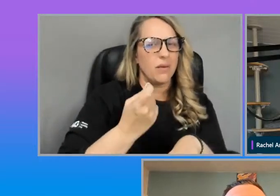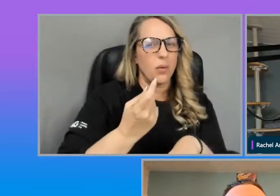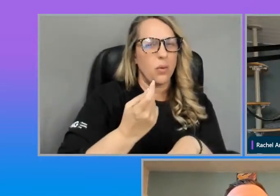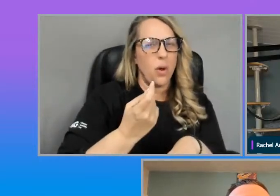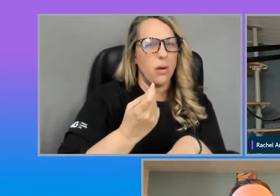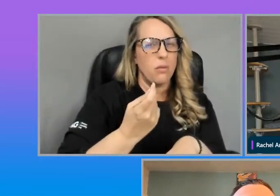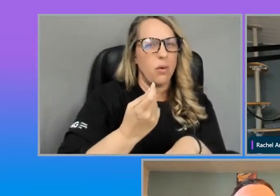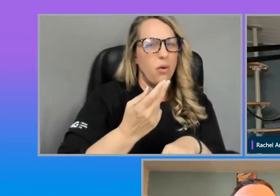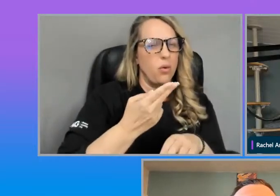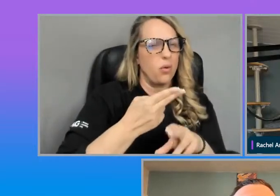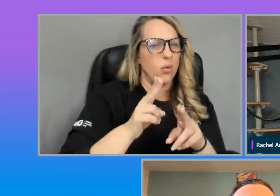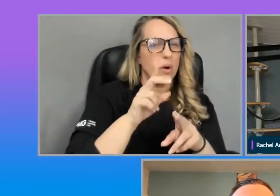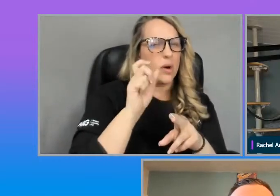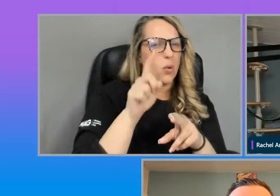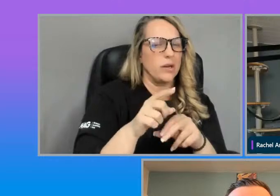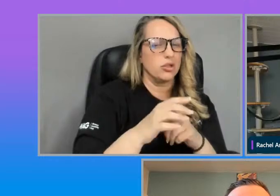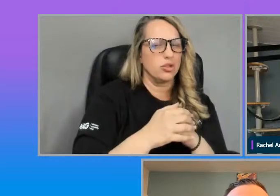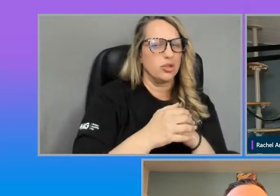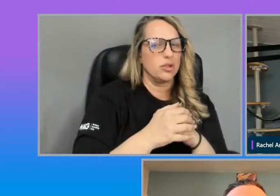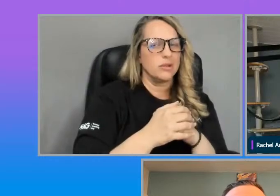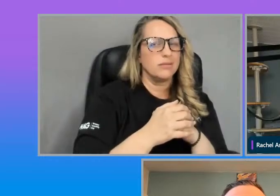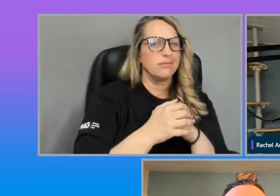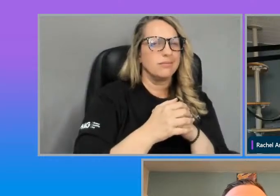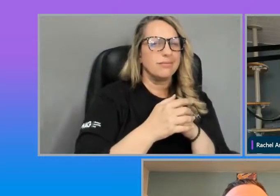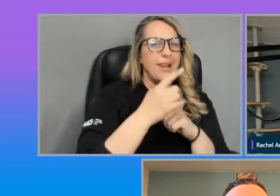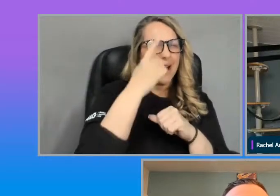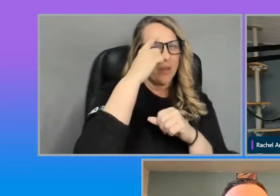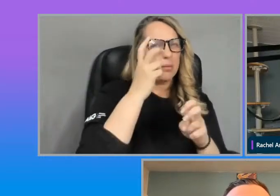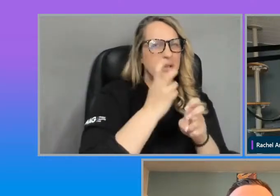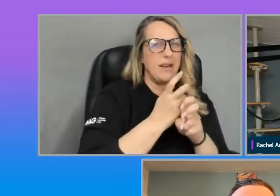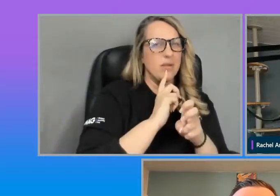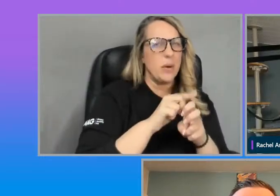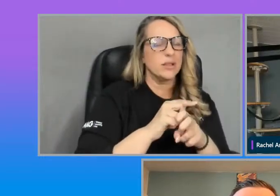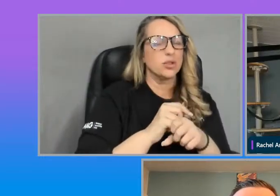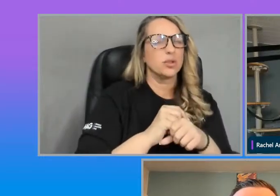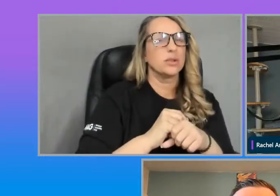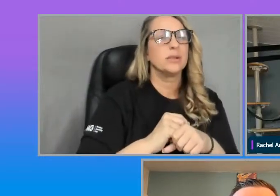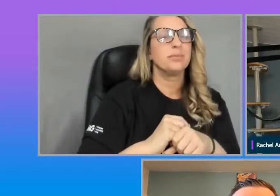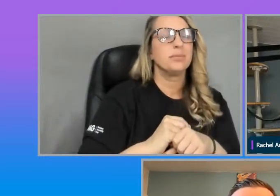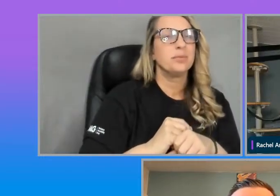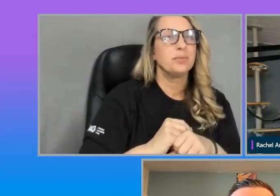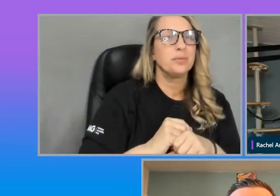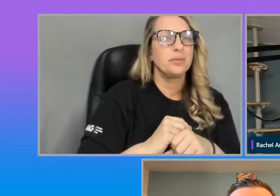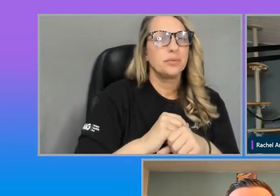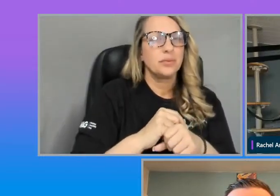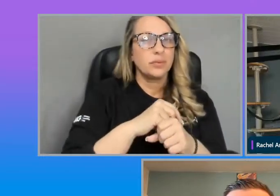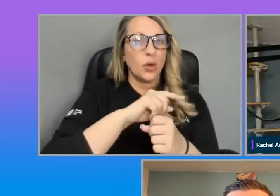think, and it's probably a tough one to answer. When do you